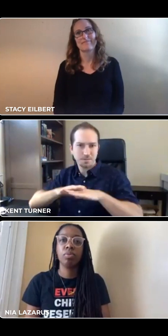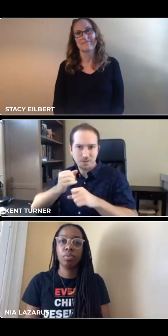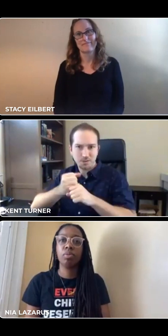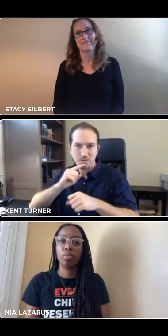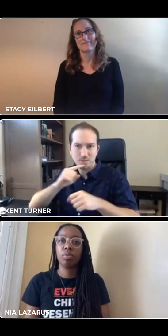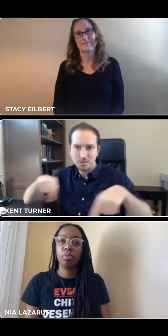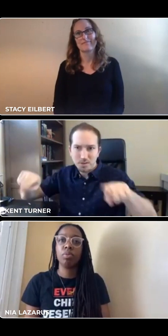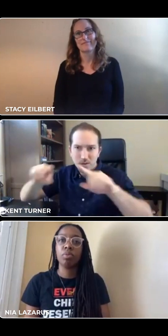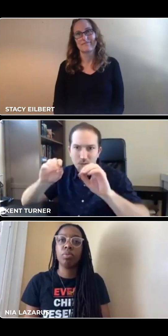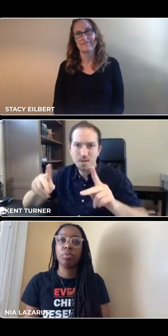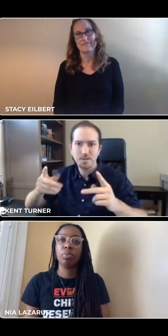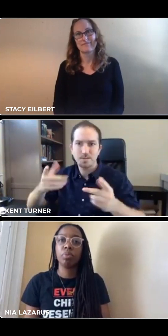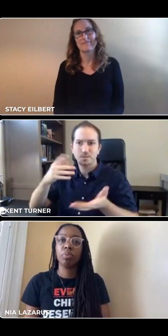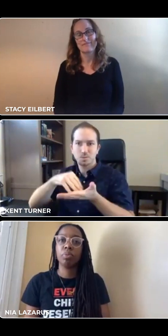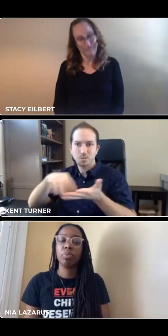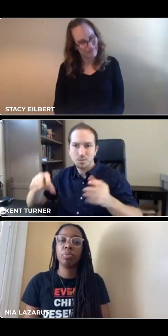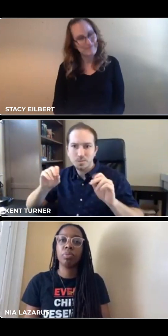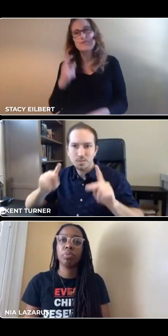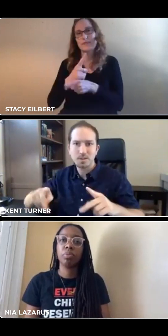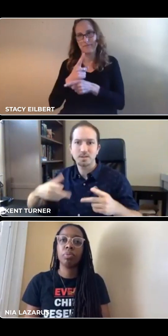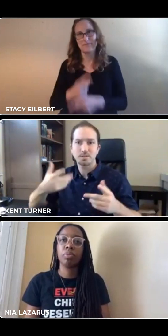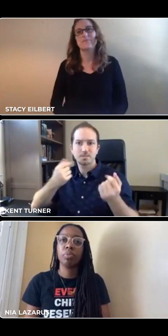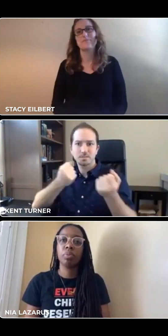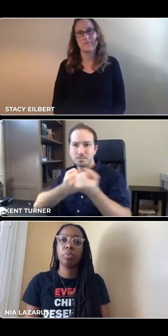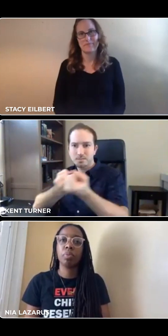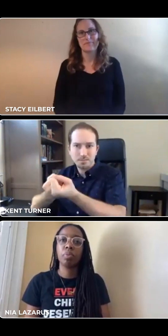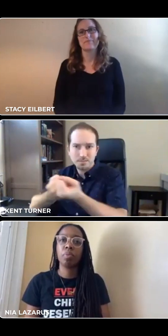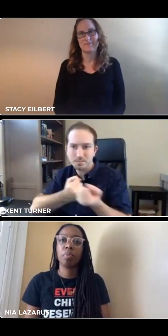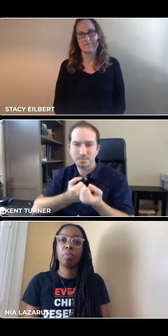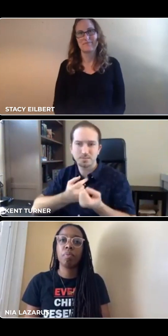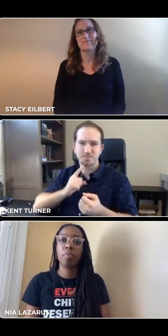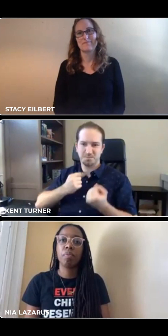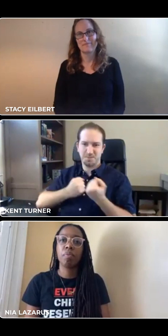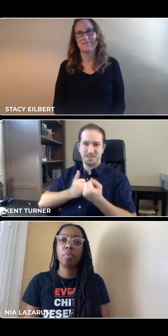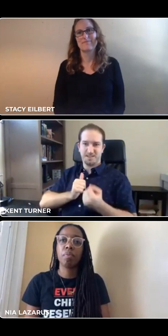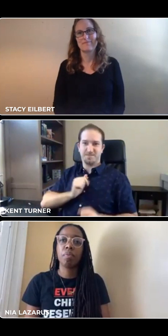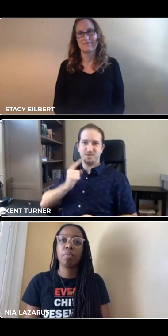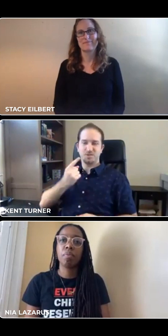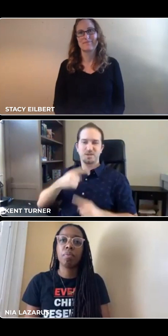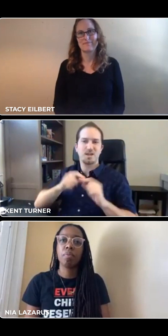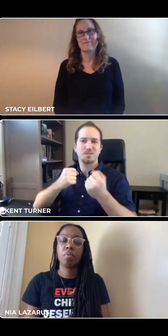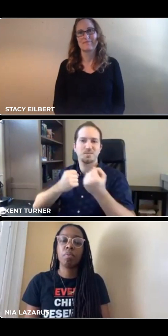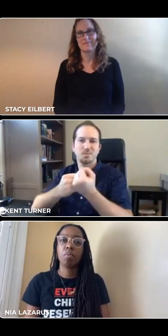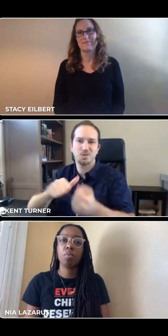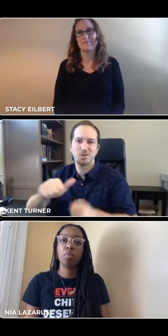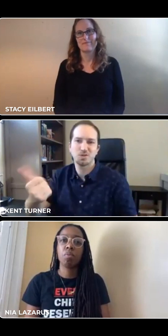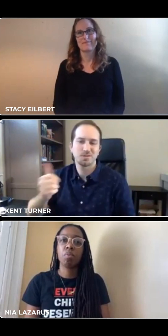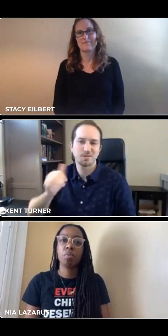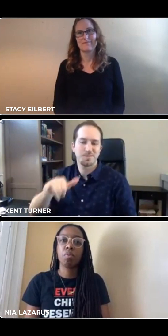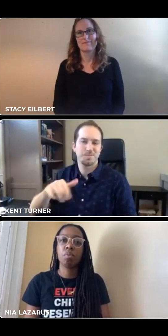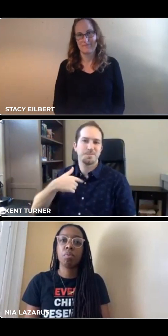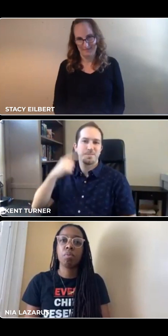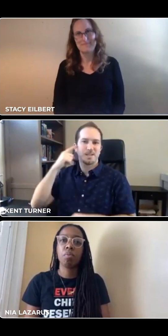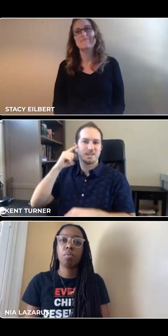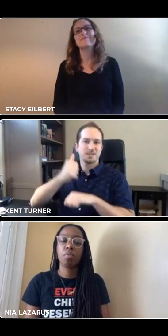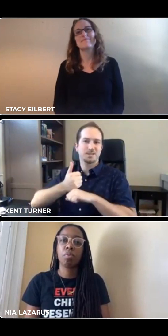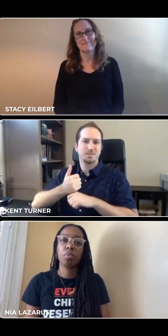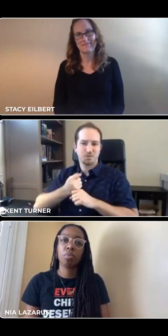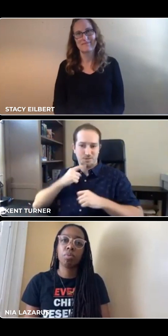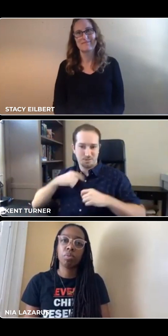the more number of those needs that we can check off -- and make sure things are aligned, that students are okay, that students are doing well . . . Of course, you want to self-care